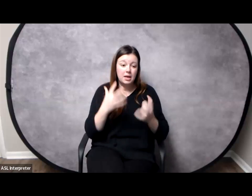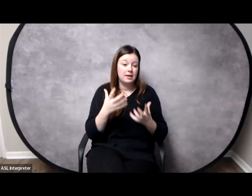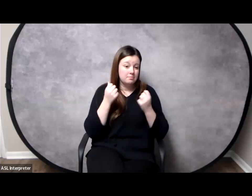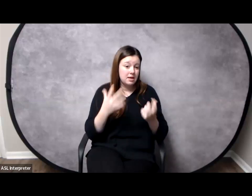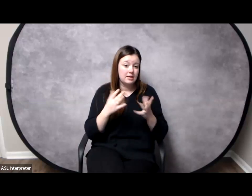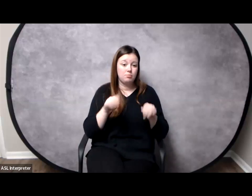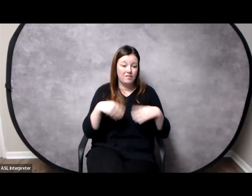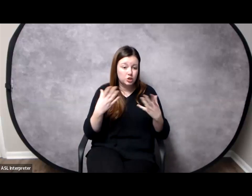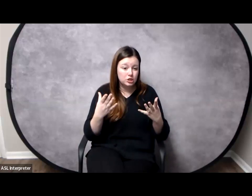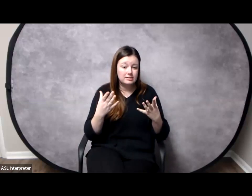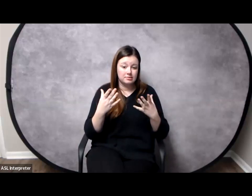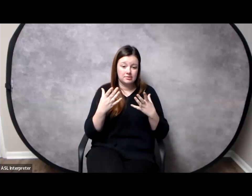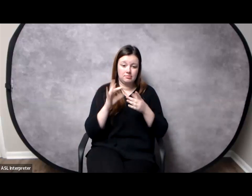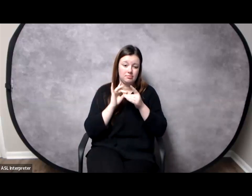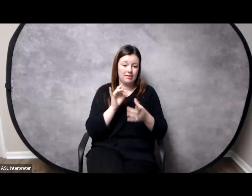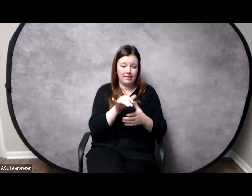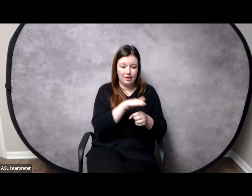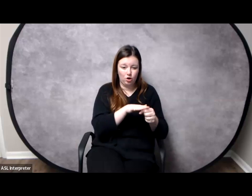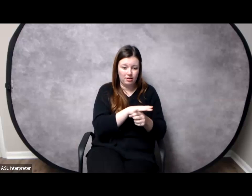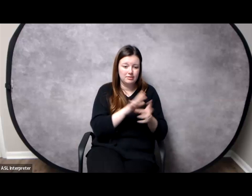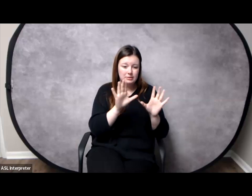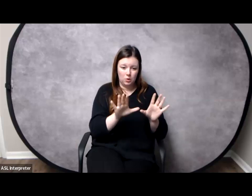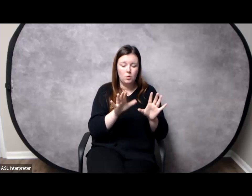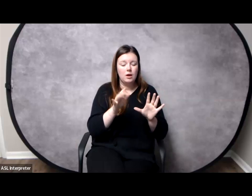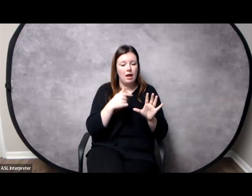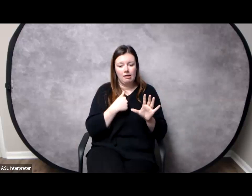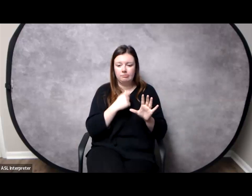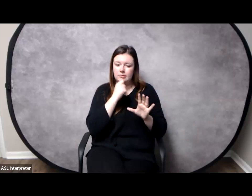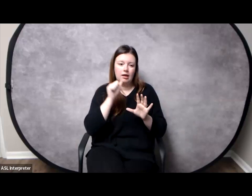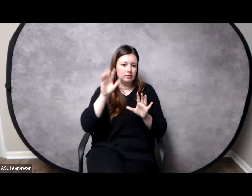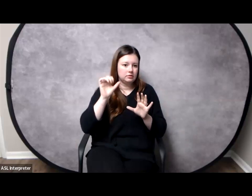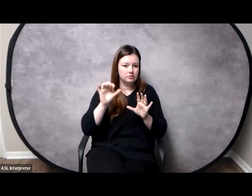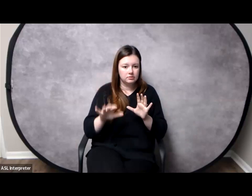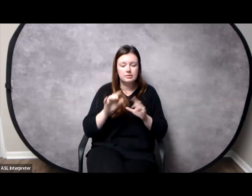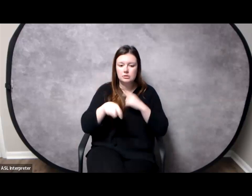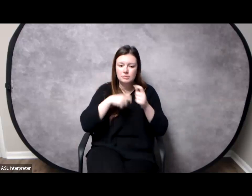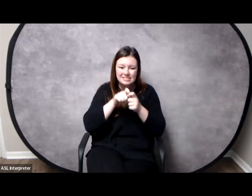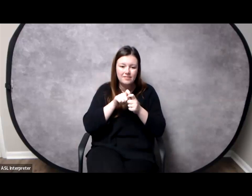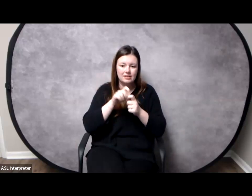So I'm not going to even call out the specific section numbers because there are many.